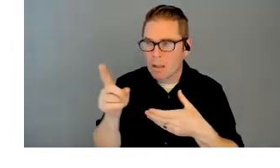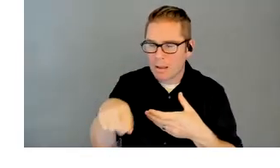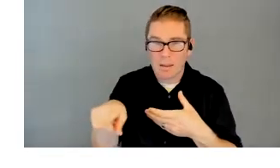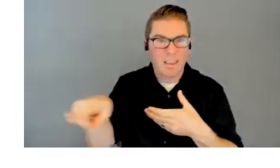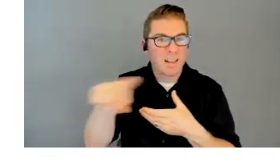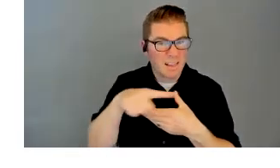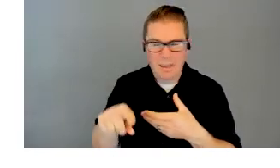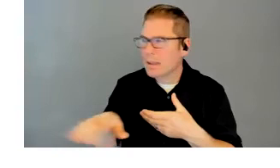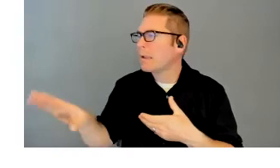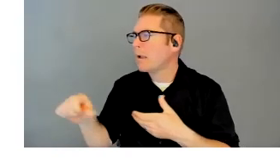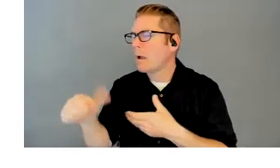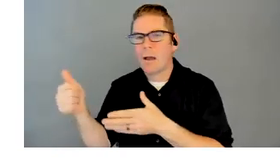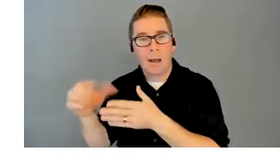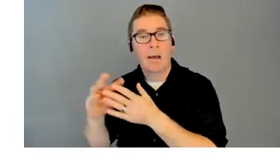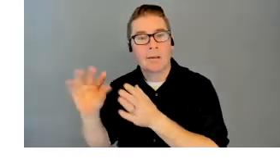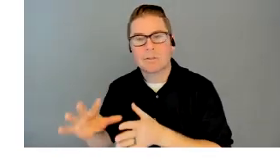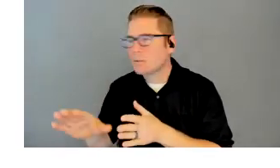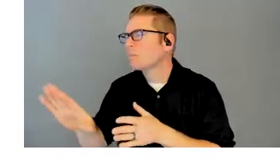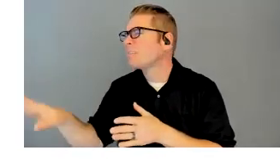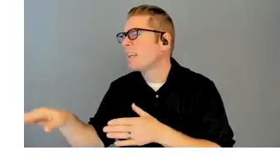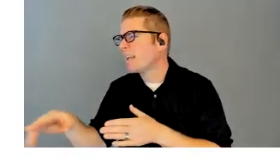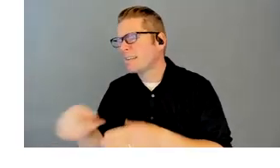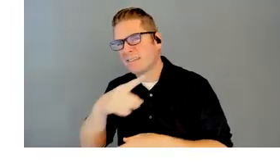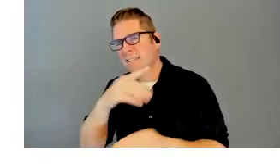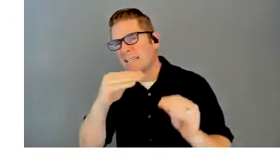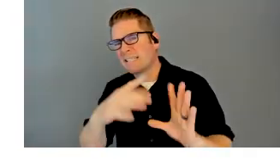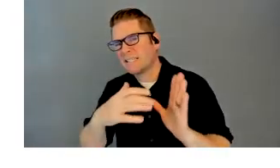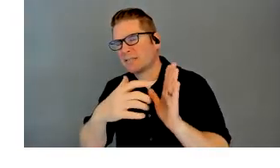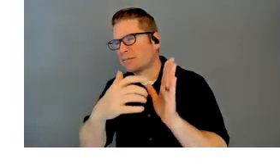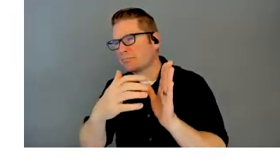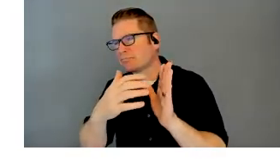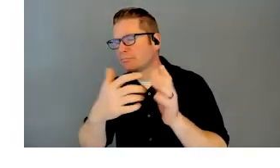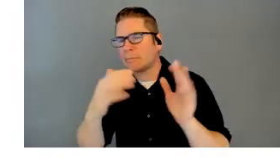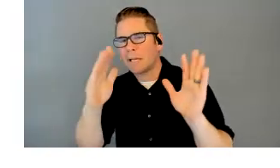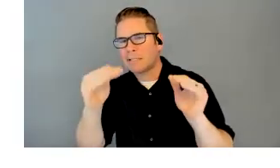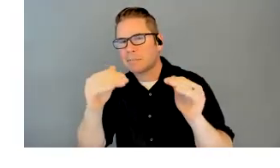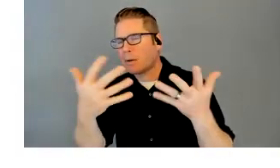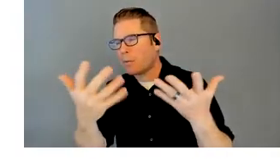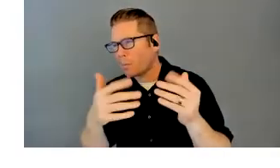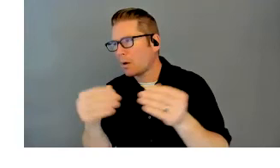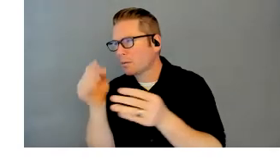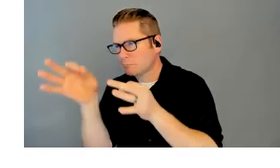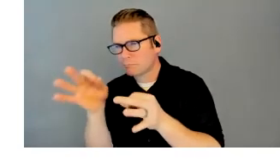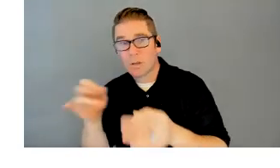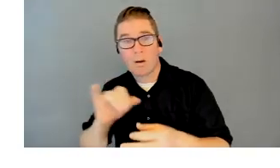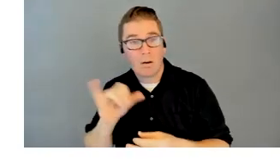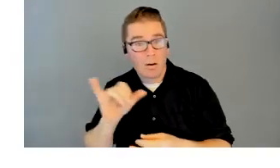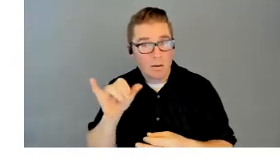having conversations with your colleagues, I think is is very important. I mean, just for your own professional development knowledge,